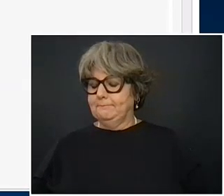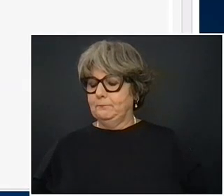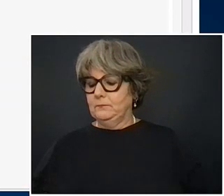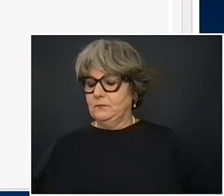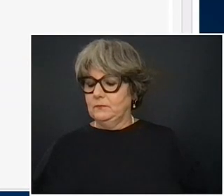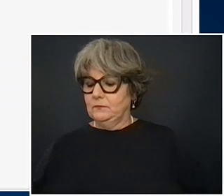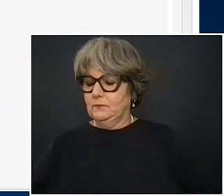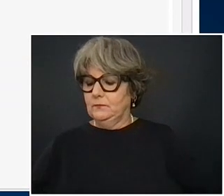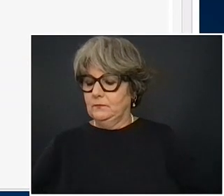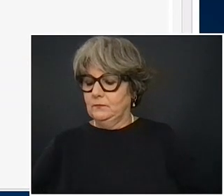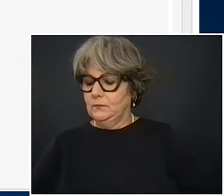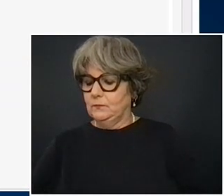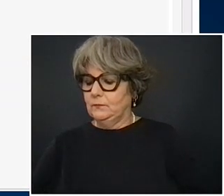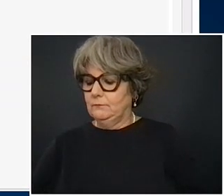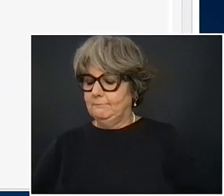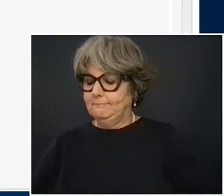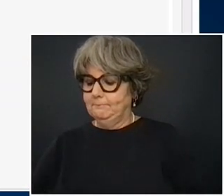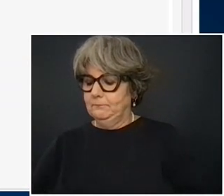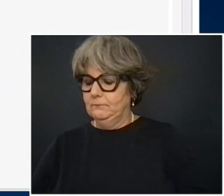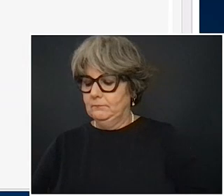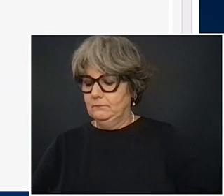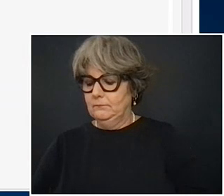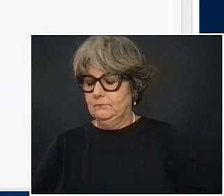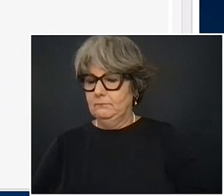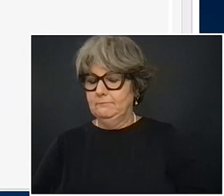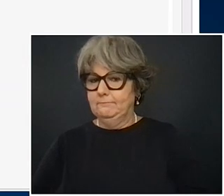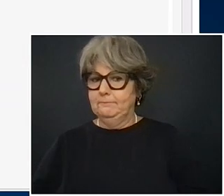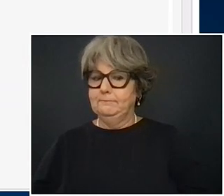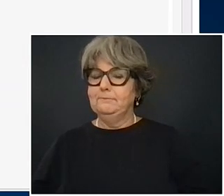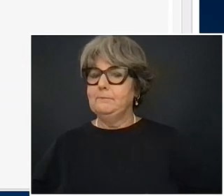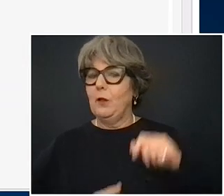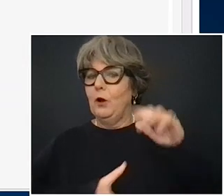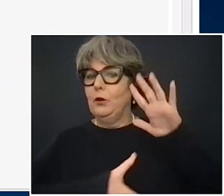This section is on senior Department officials' decisions, right?